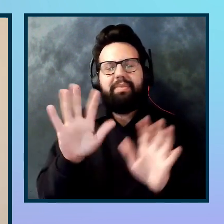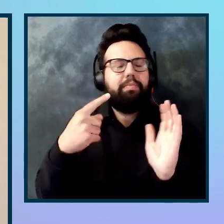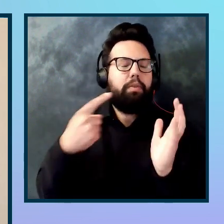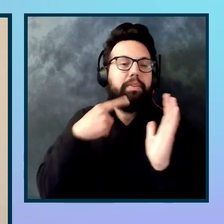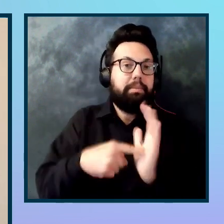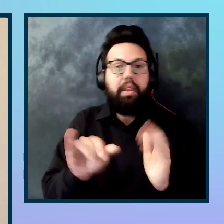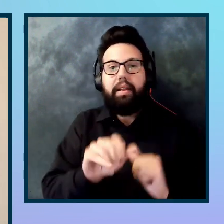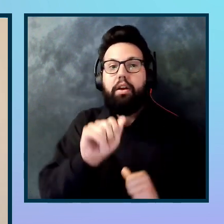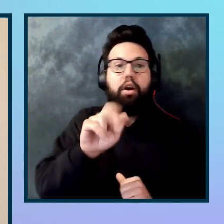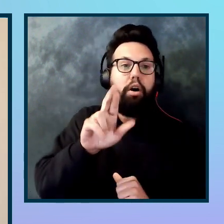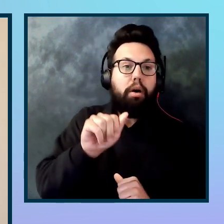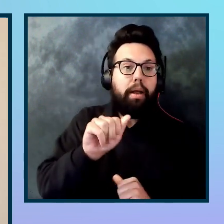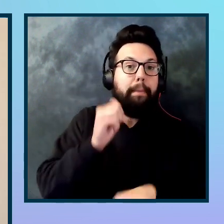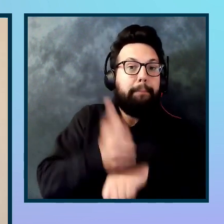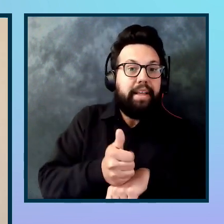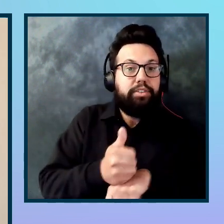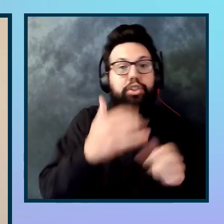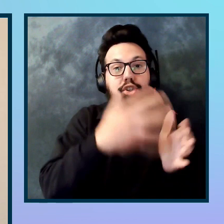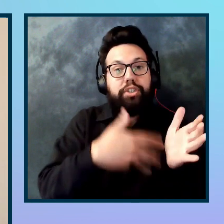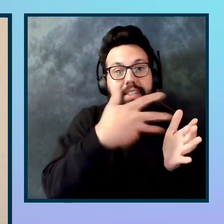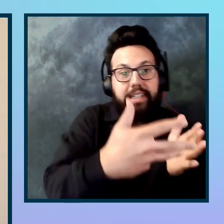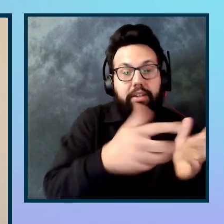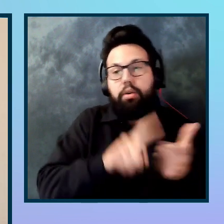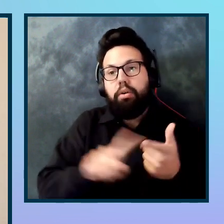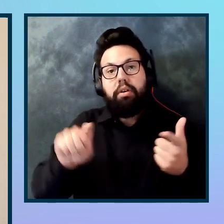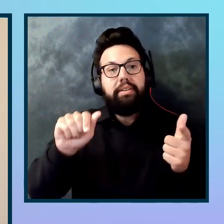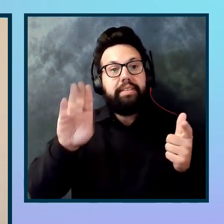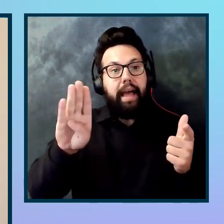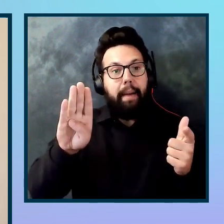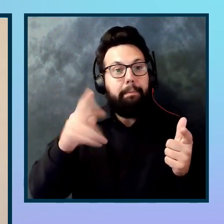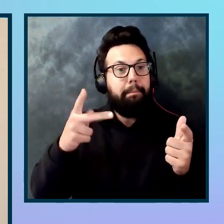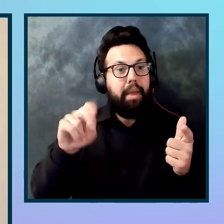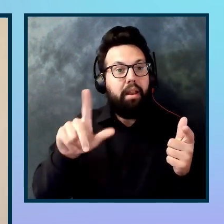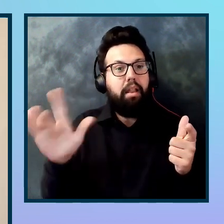or maybe tab panel or something like that, so you might need more specific accessibility AC for those situations